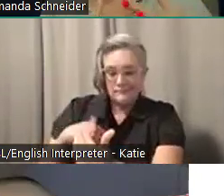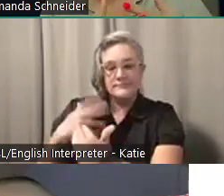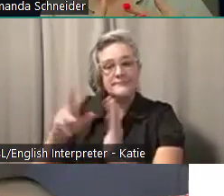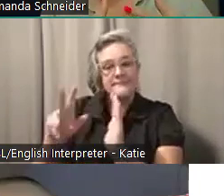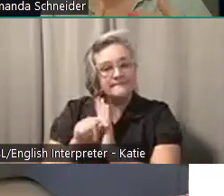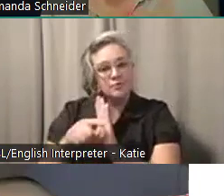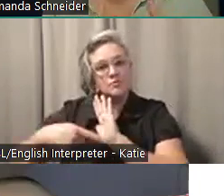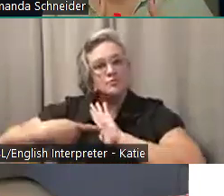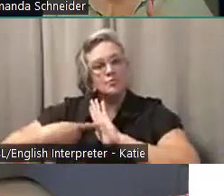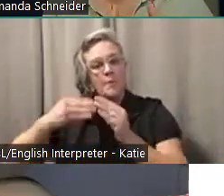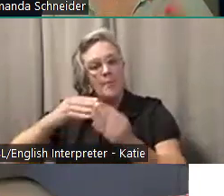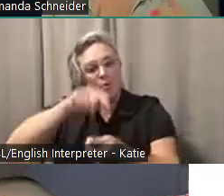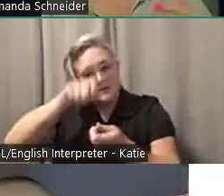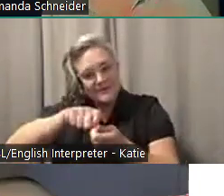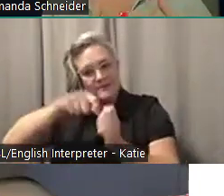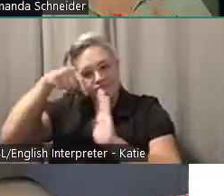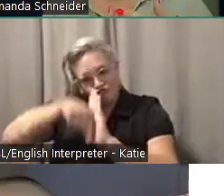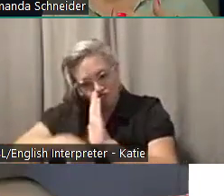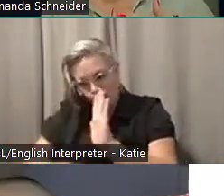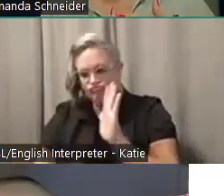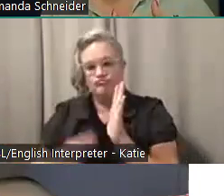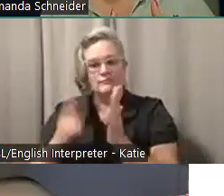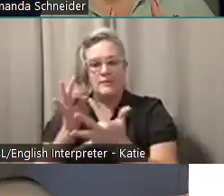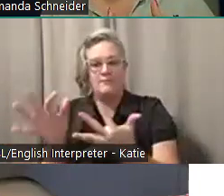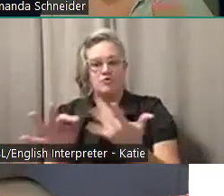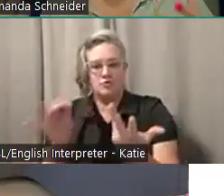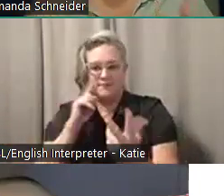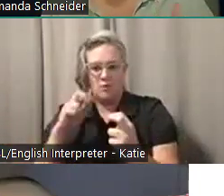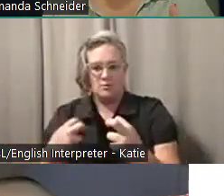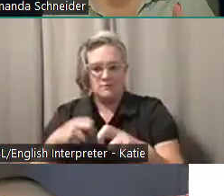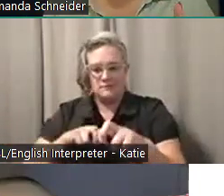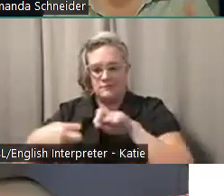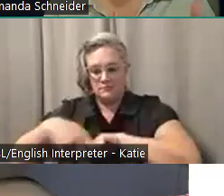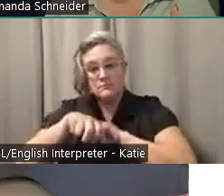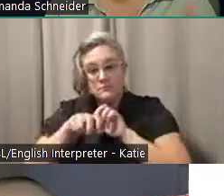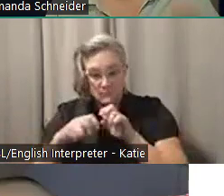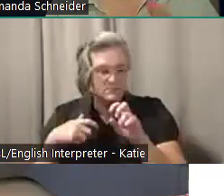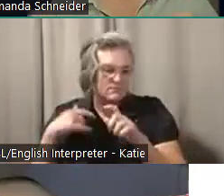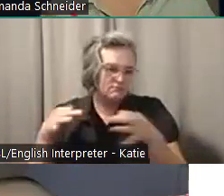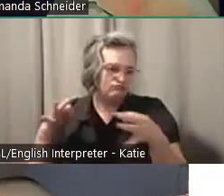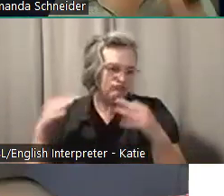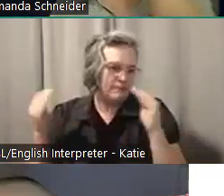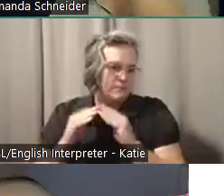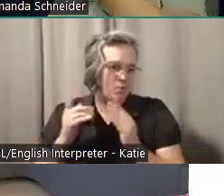This has more details about positioning if you're interested in that. Um, so you can kind of see what it might look like when you're